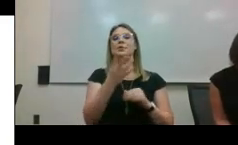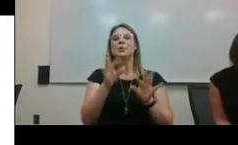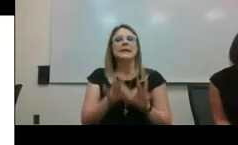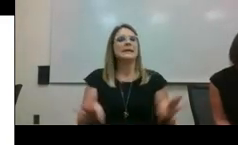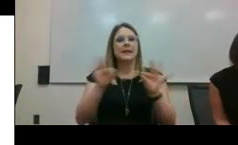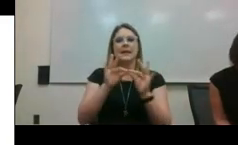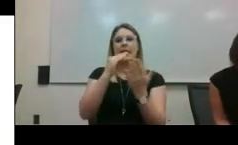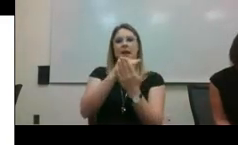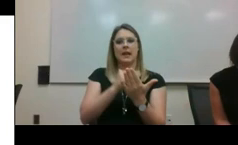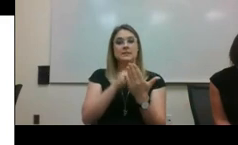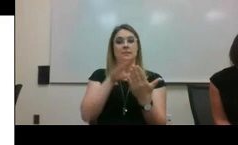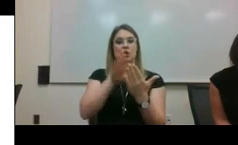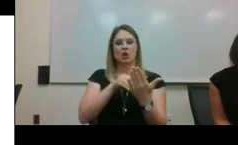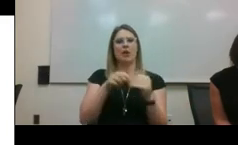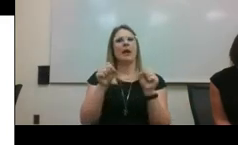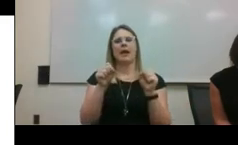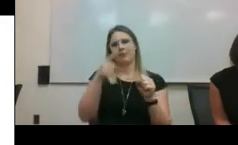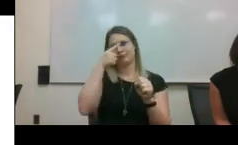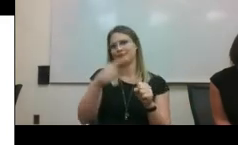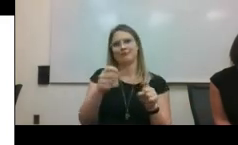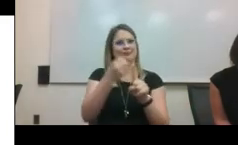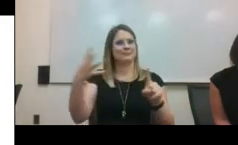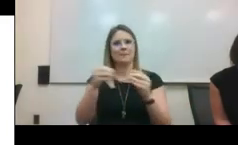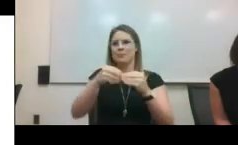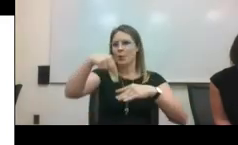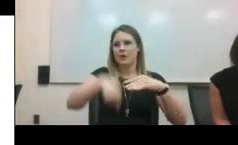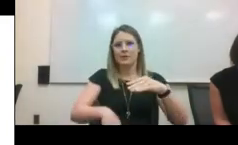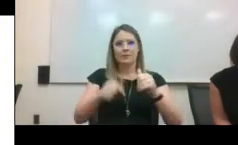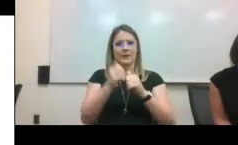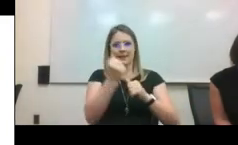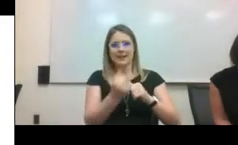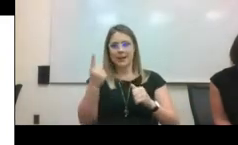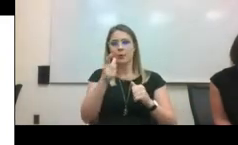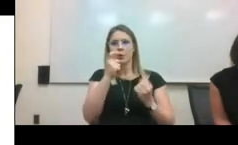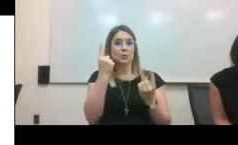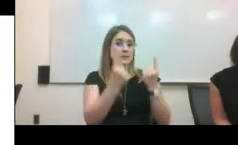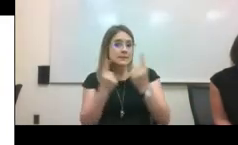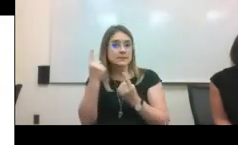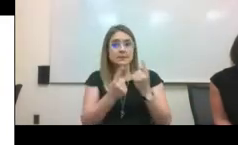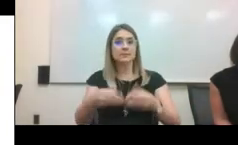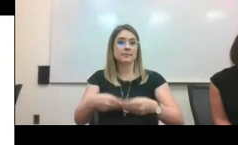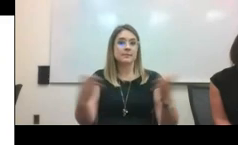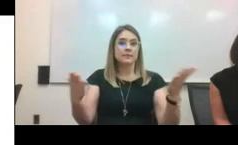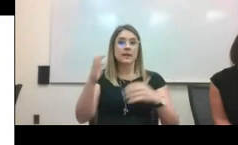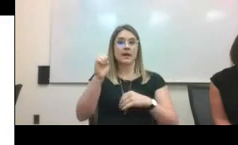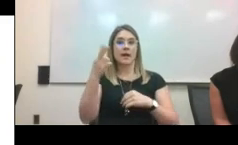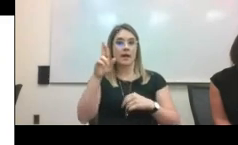I would be happy to talk about any of these more in depth with anybody that's contemplating doing an assessment for students who are deaf or hard of hearing.